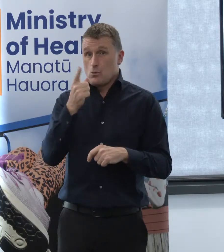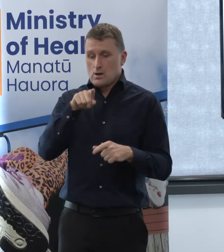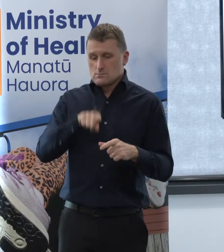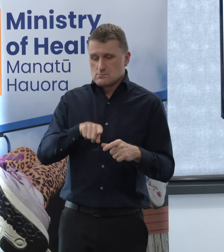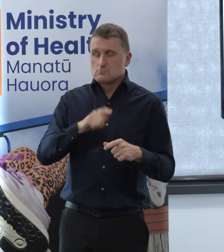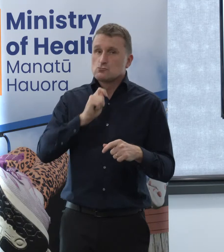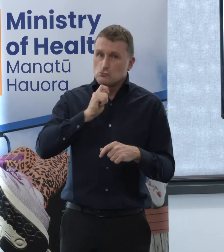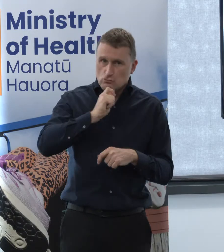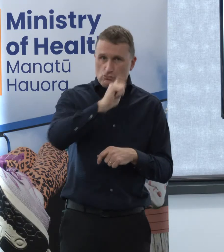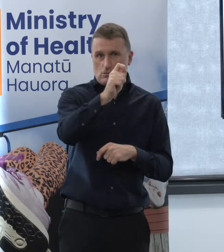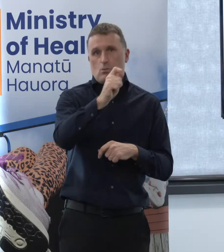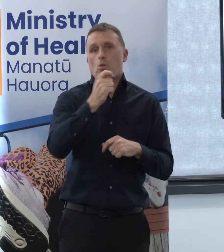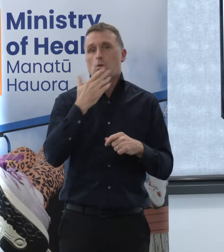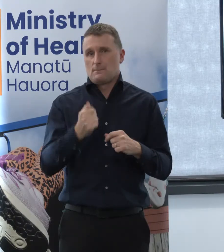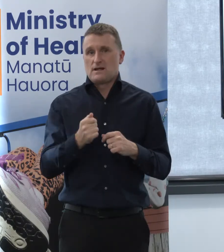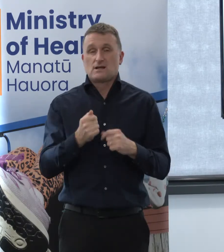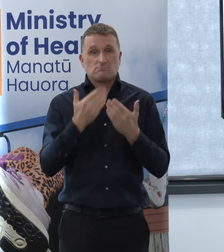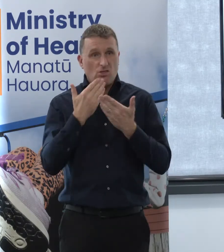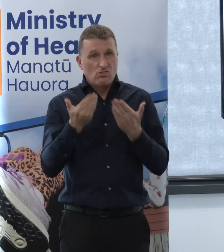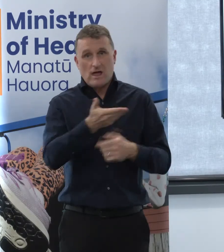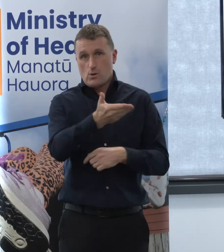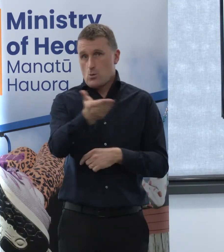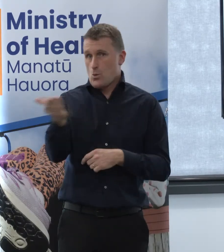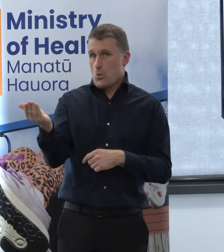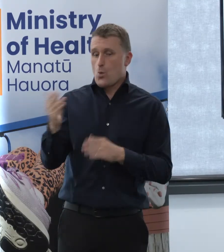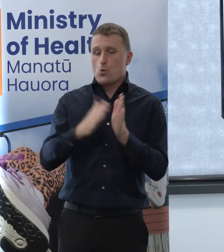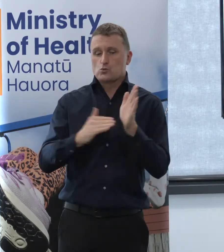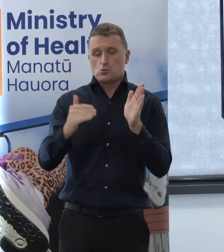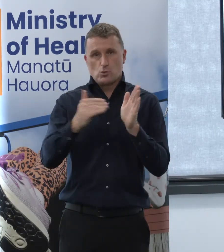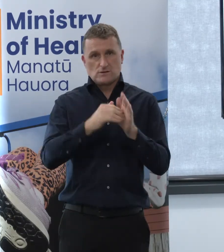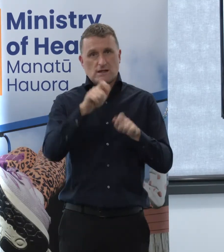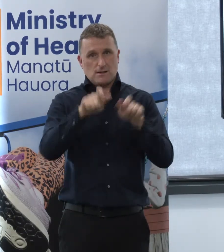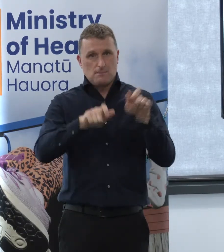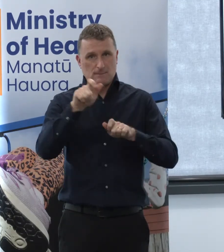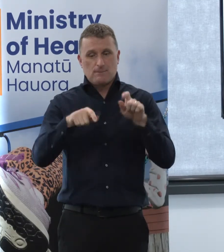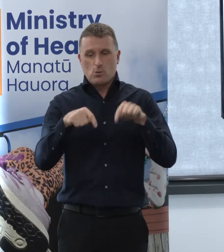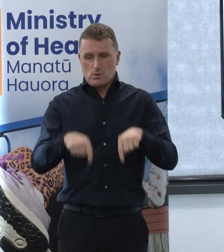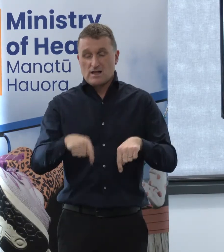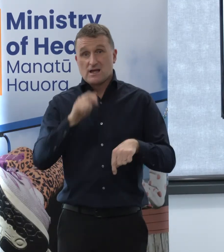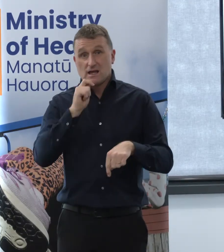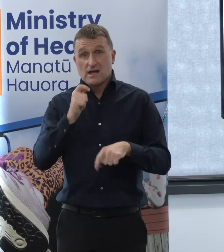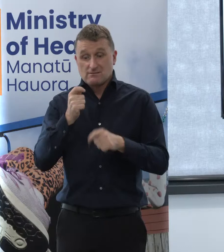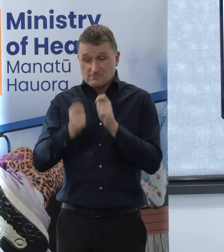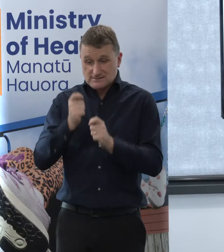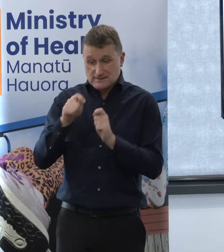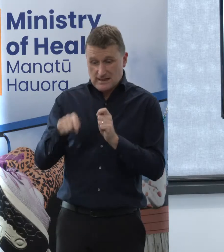really helps us track case numbers around Aotearoa. Thank you those who have been